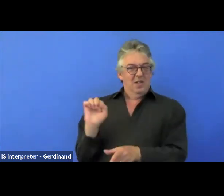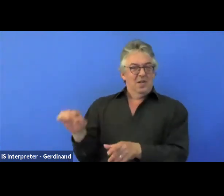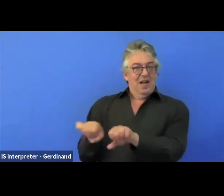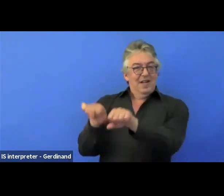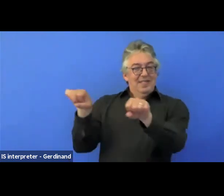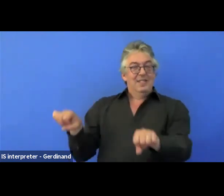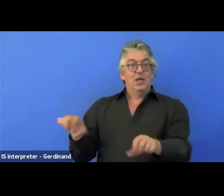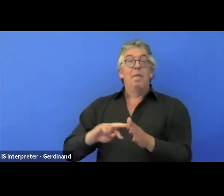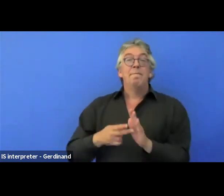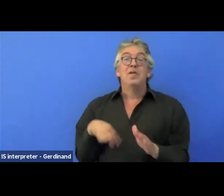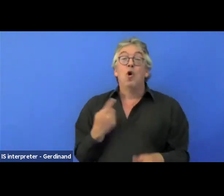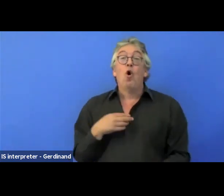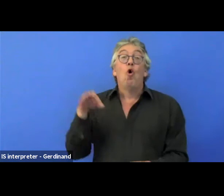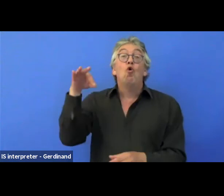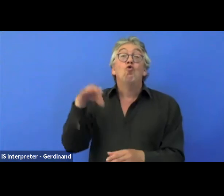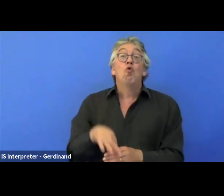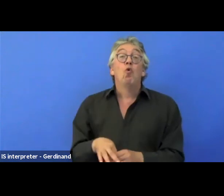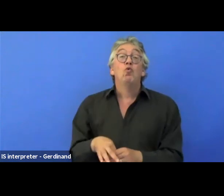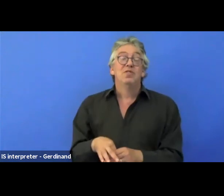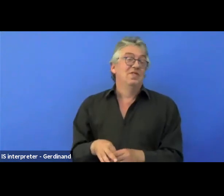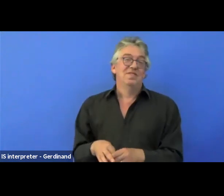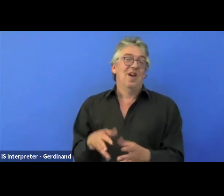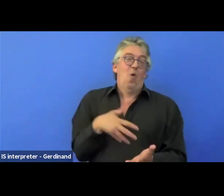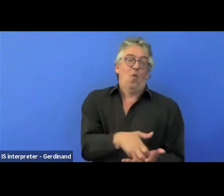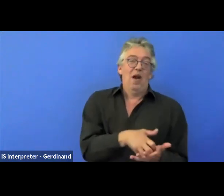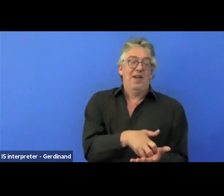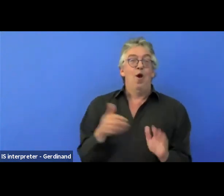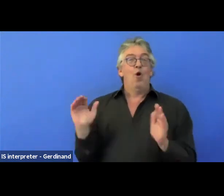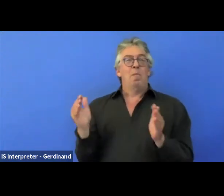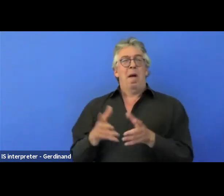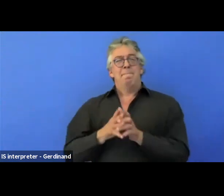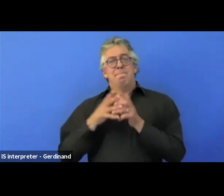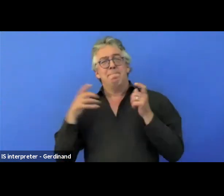our votes are very weak compared to big tech companies